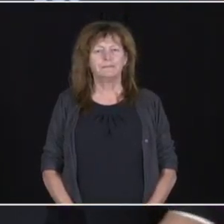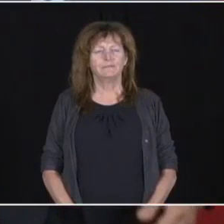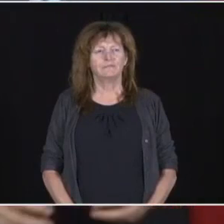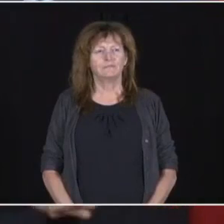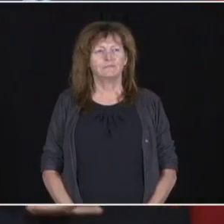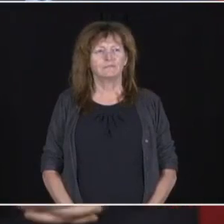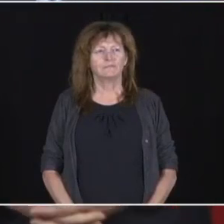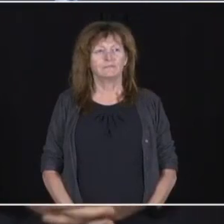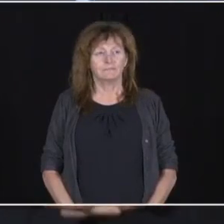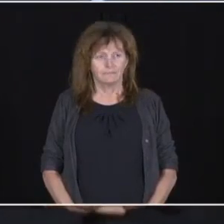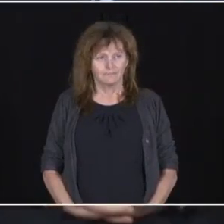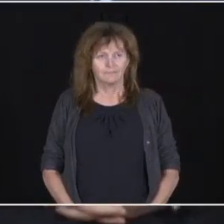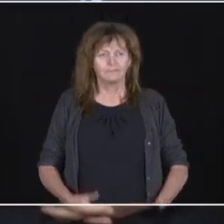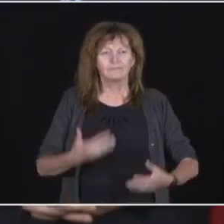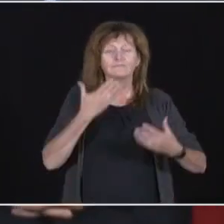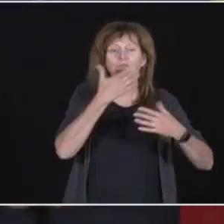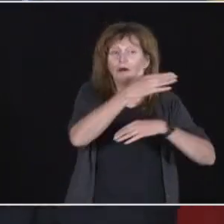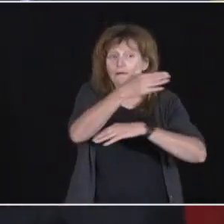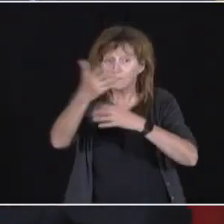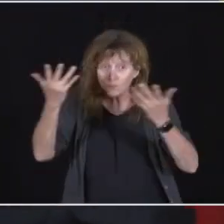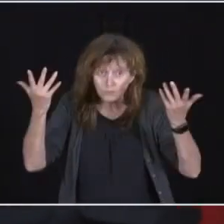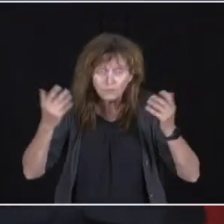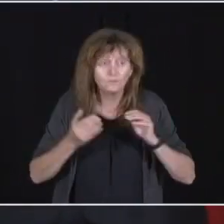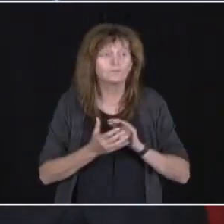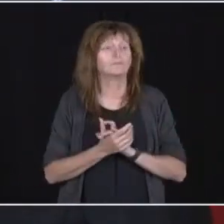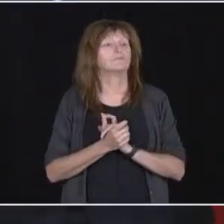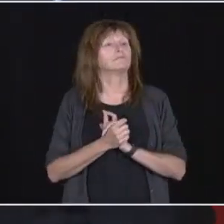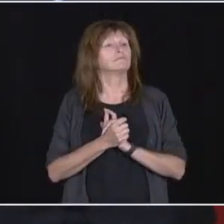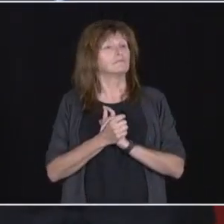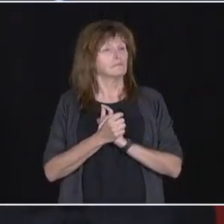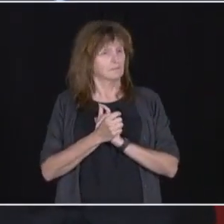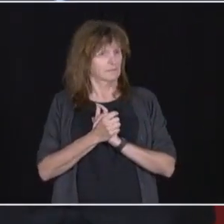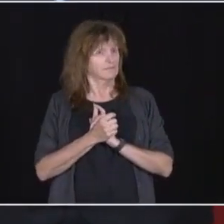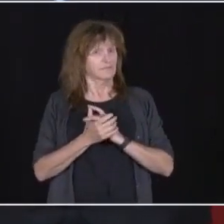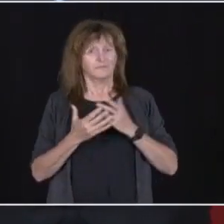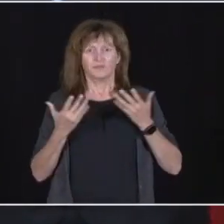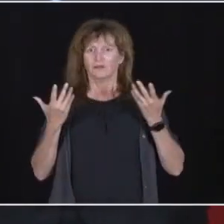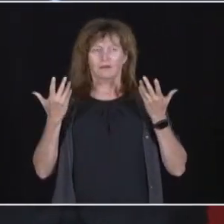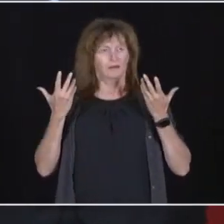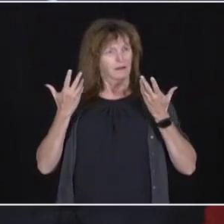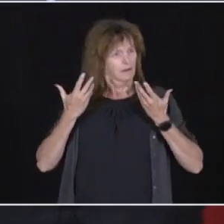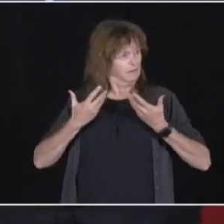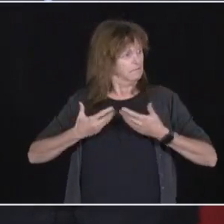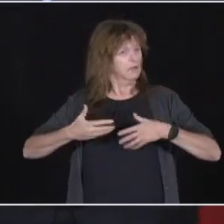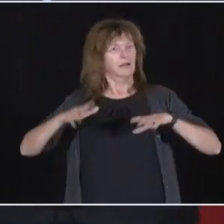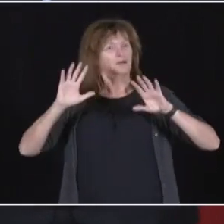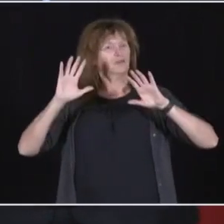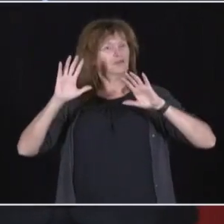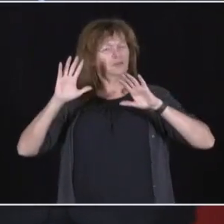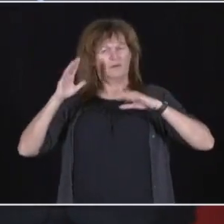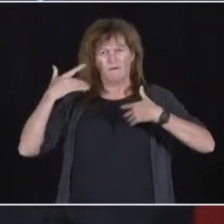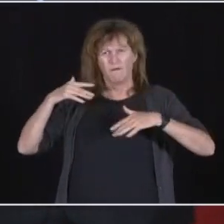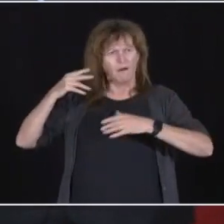Well, good afternoon. We have just concluded a historic legislative session.